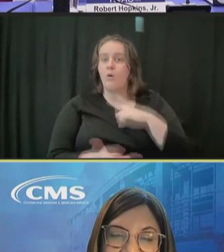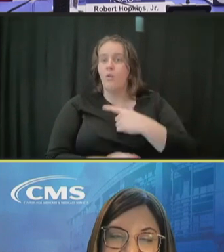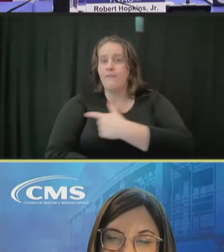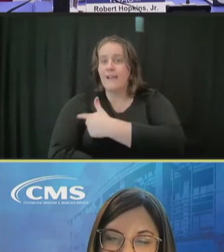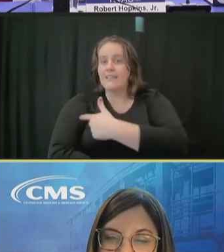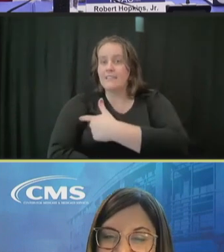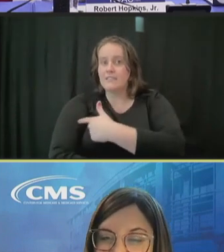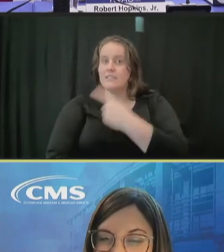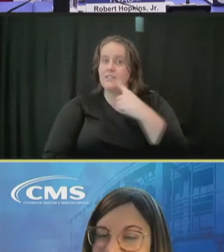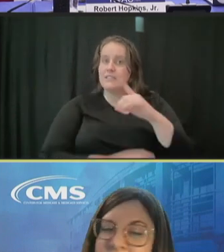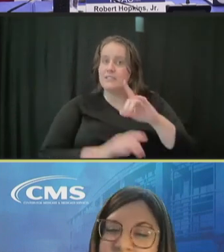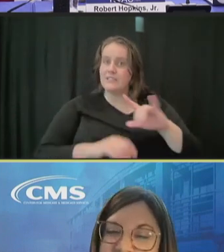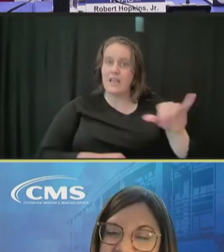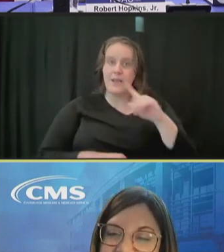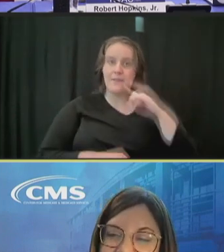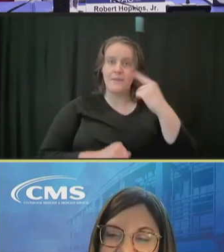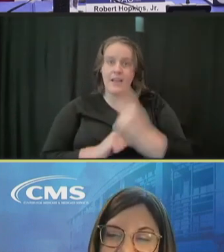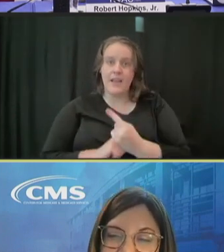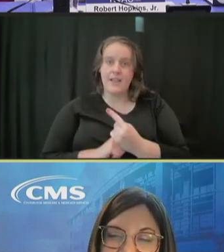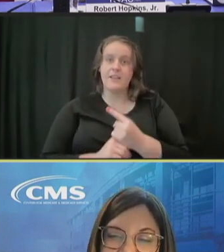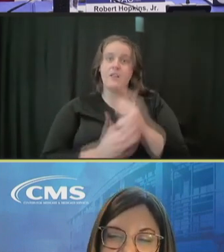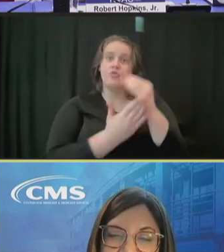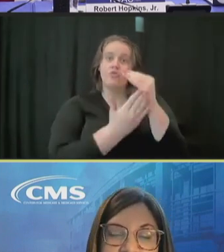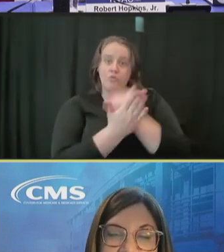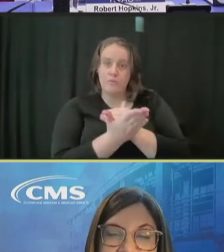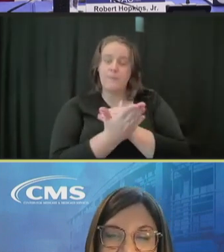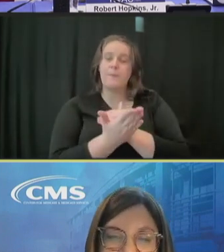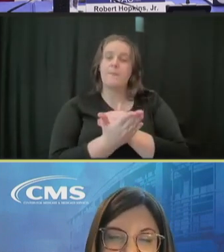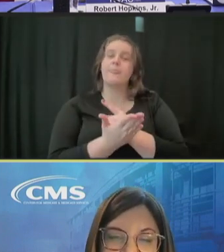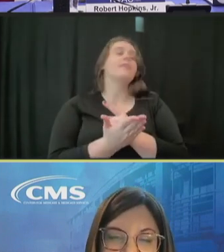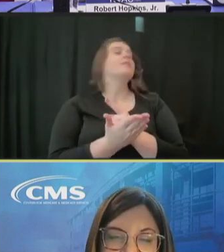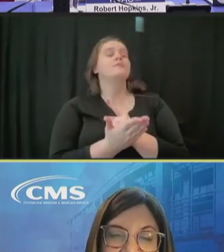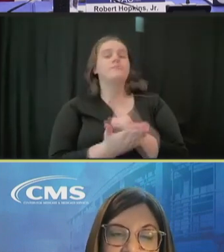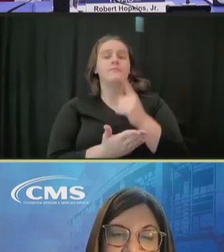vaccinations is available to those providers. So, Medicare refers to as mass immunizers. We